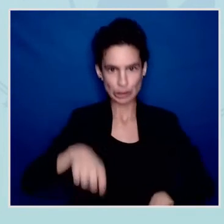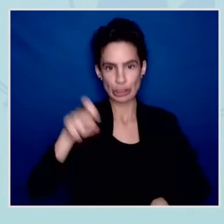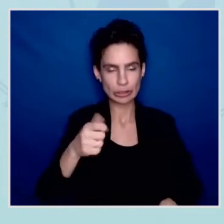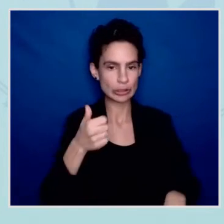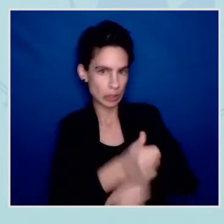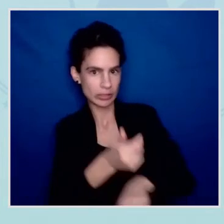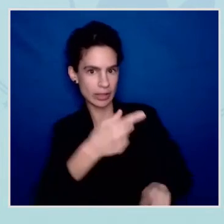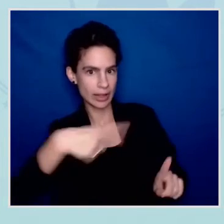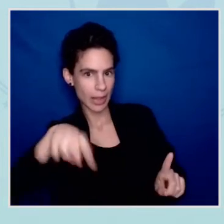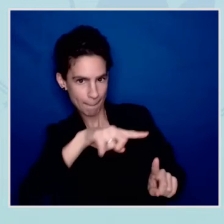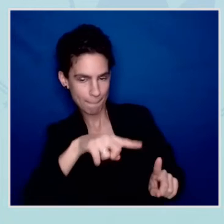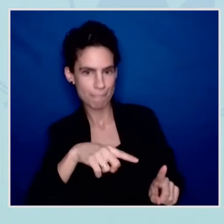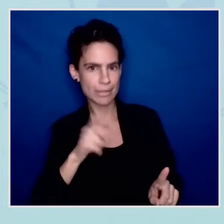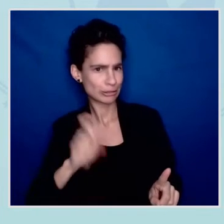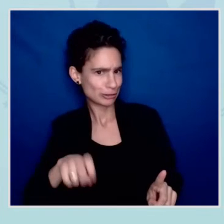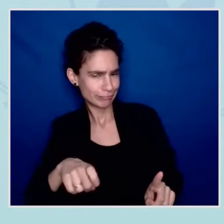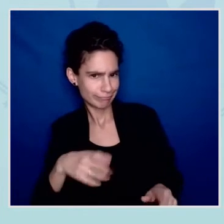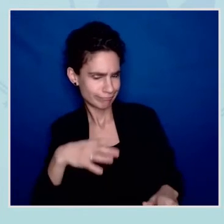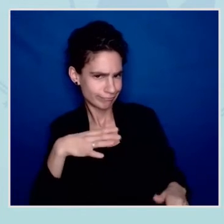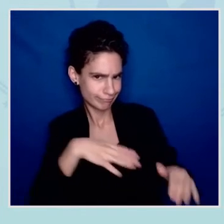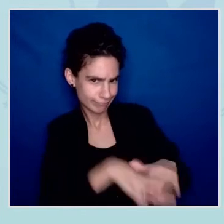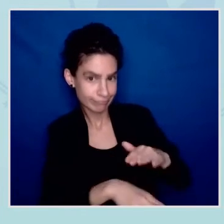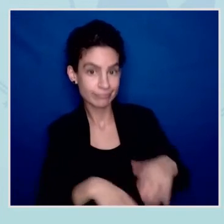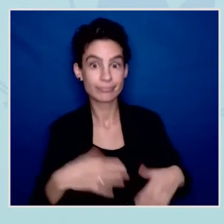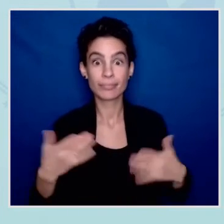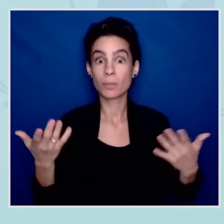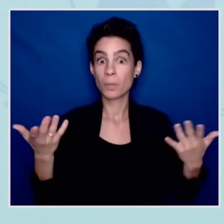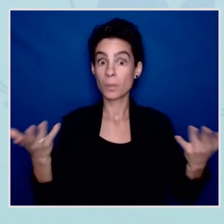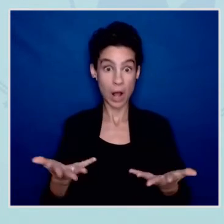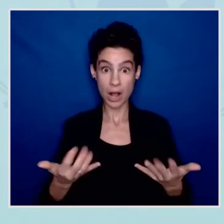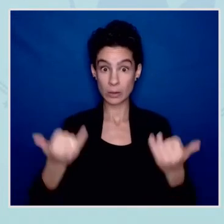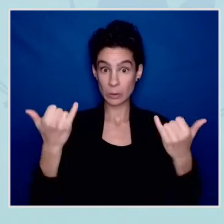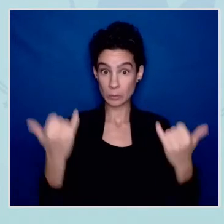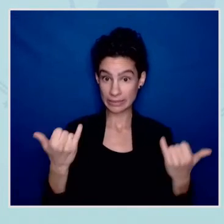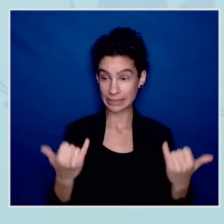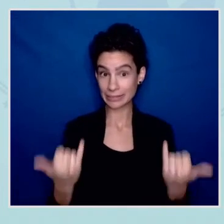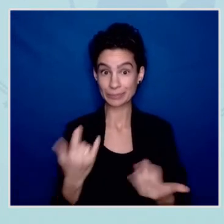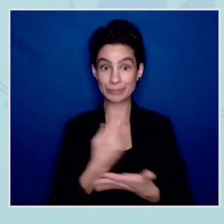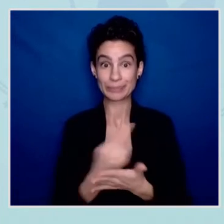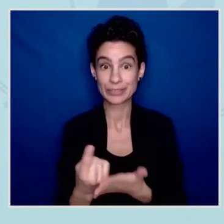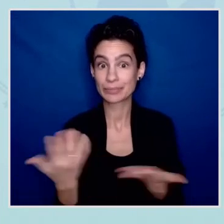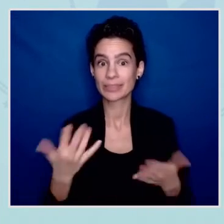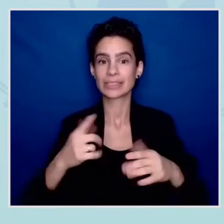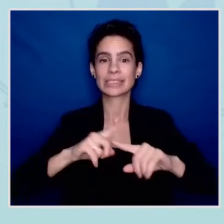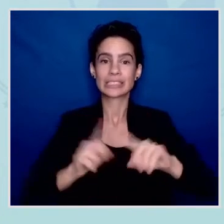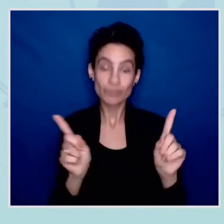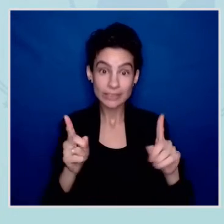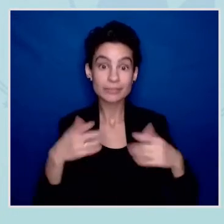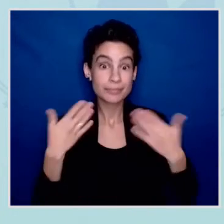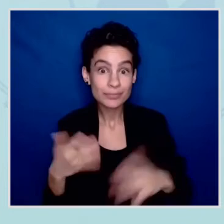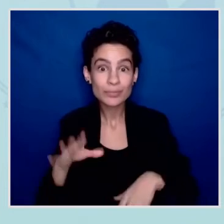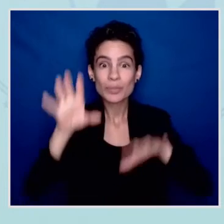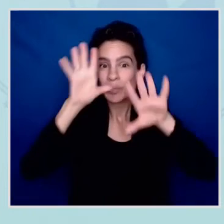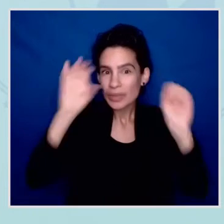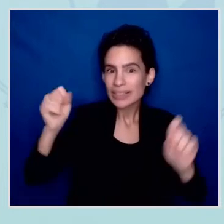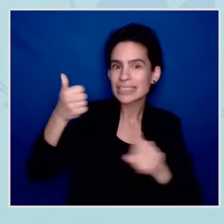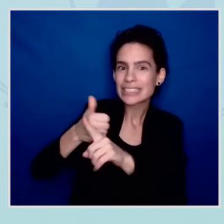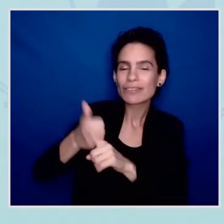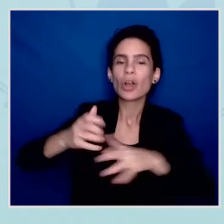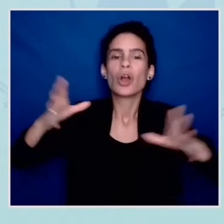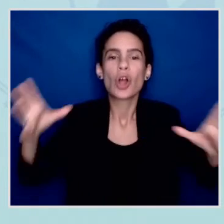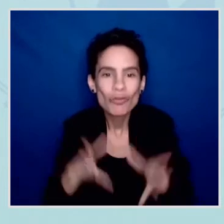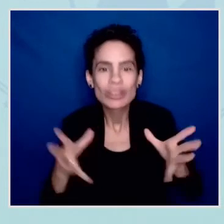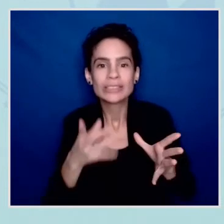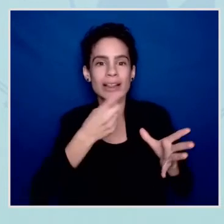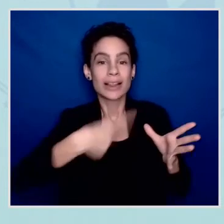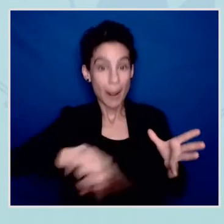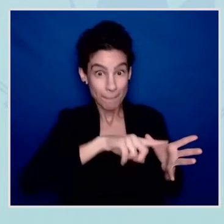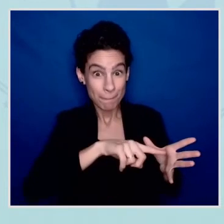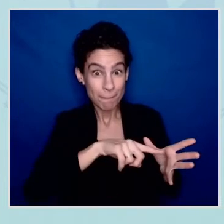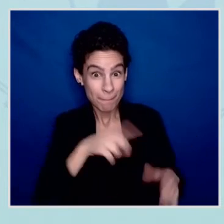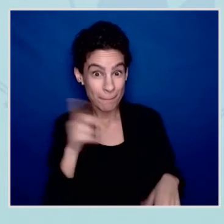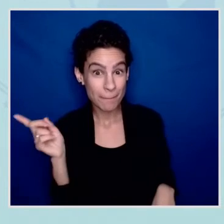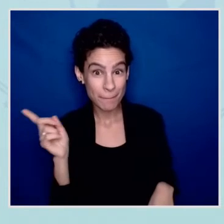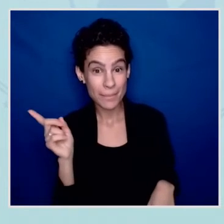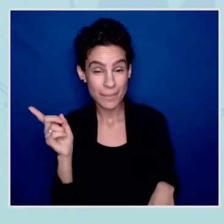THE JUSTICE DEPARTMENT TO MAKE